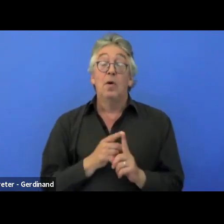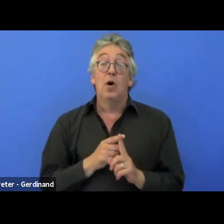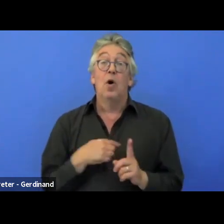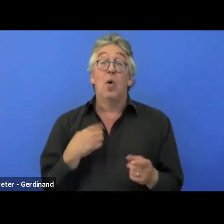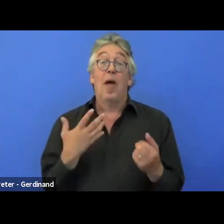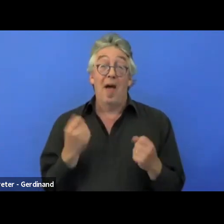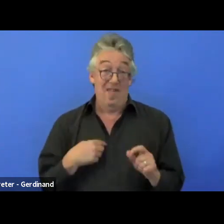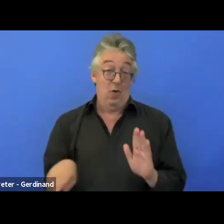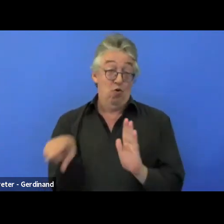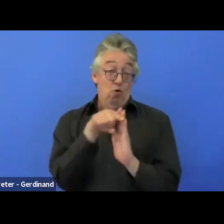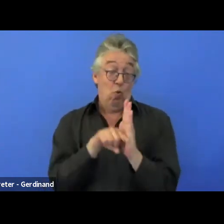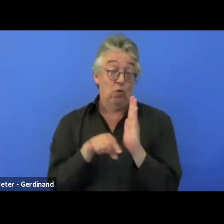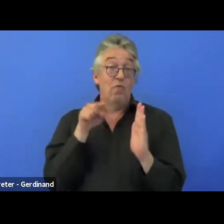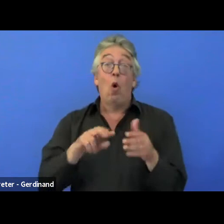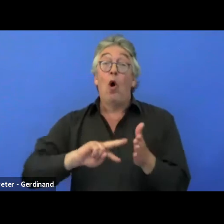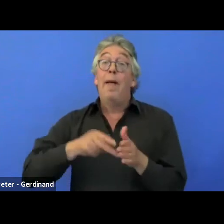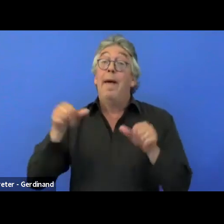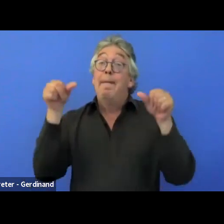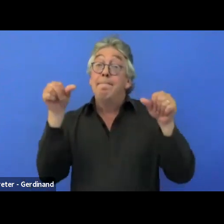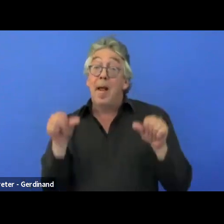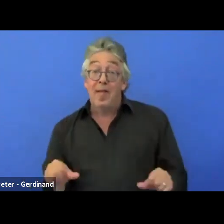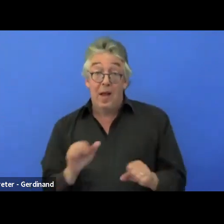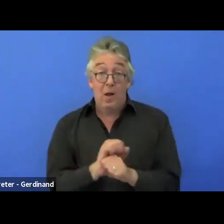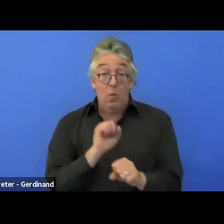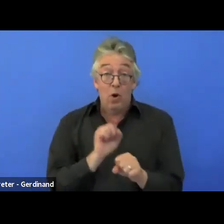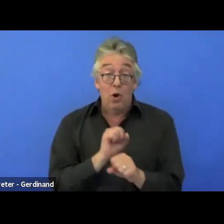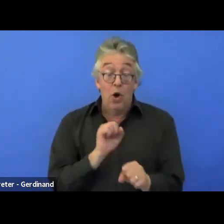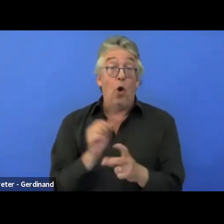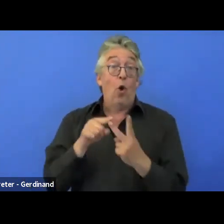on the planning of the work, on the consultation of the stakeholders,